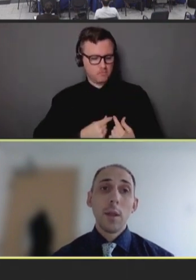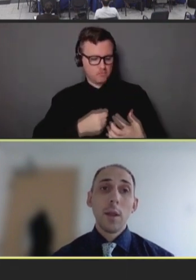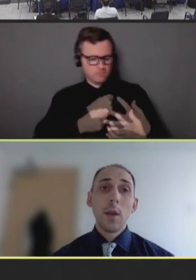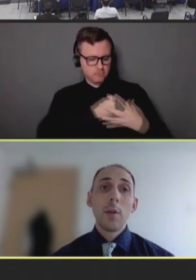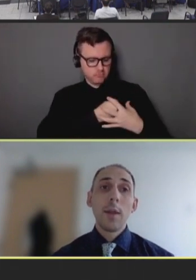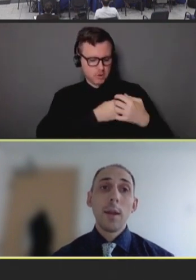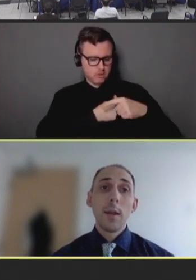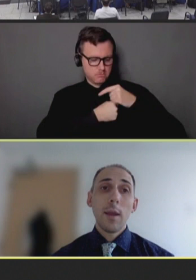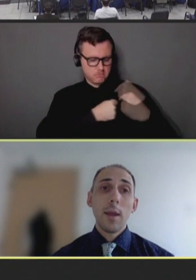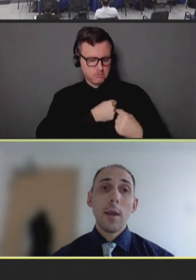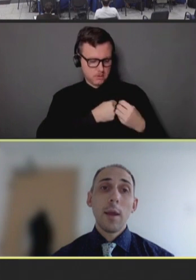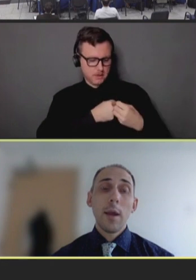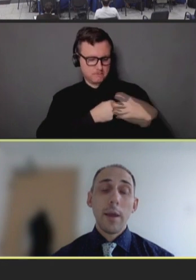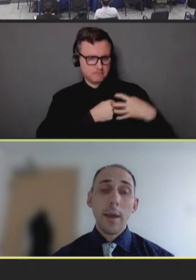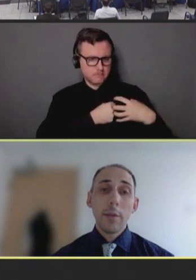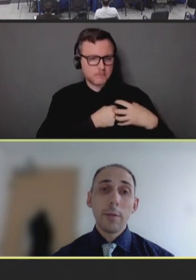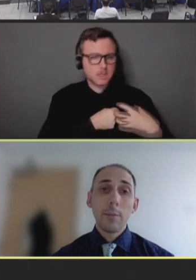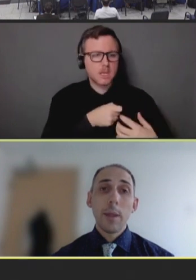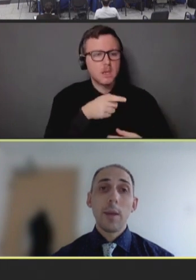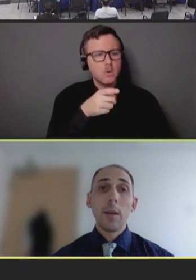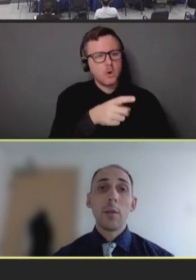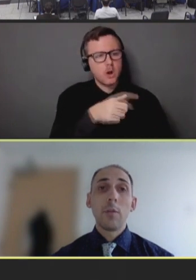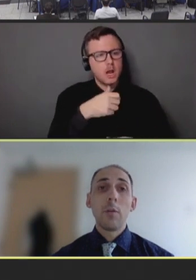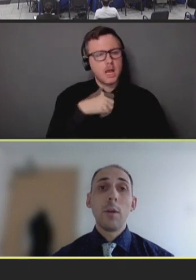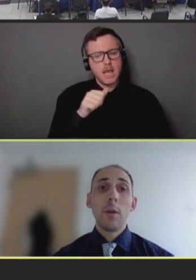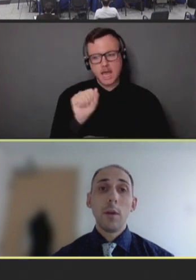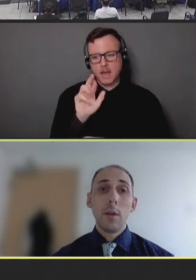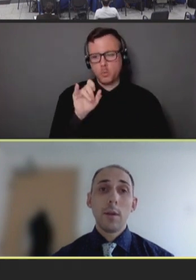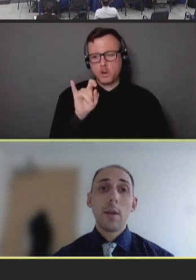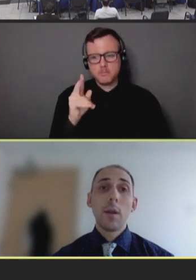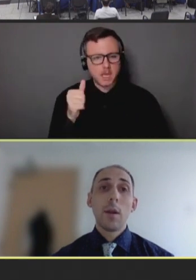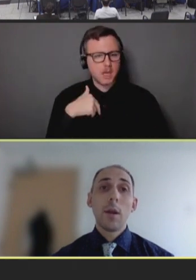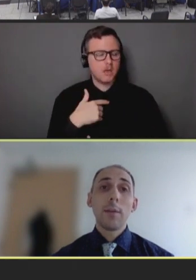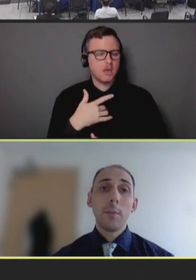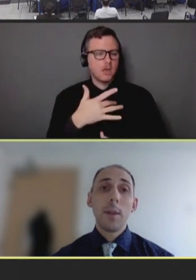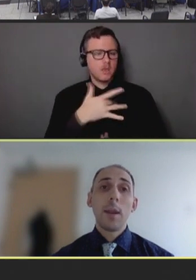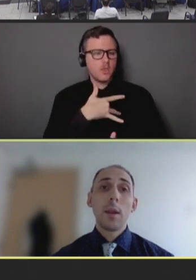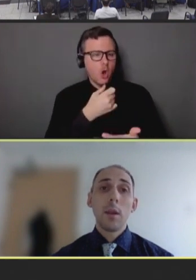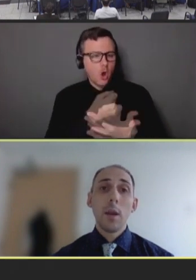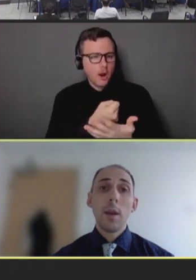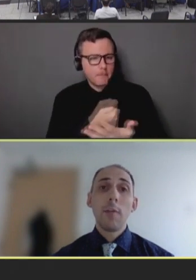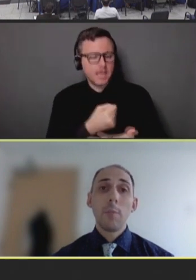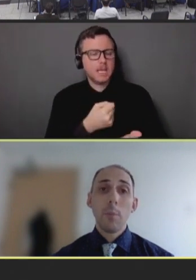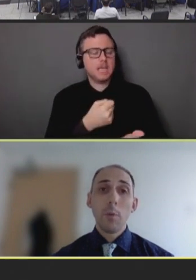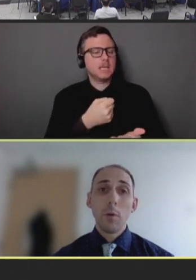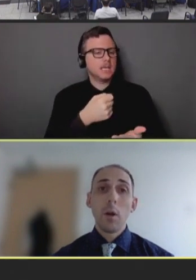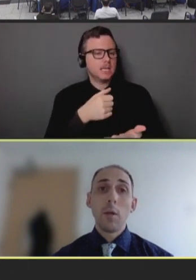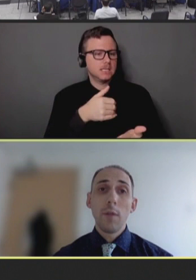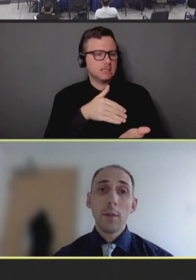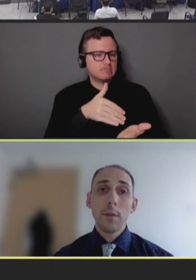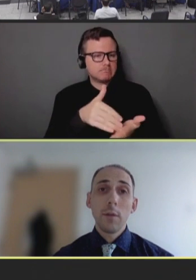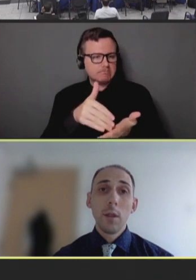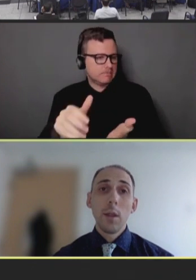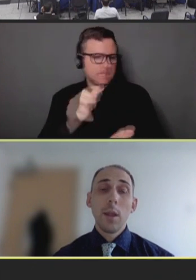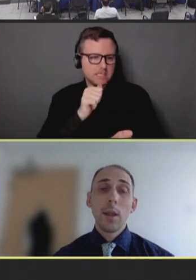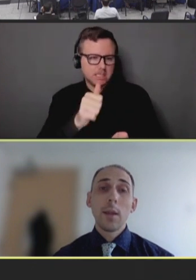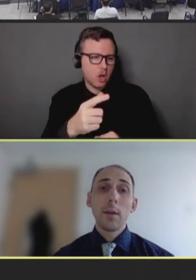And our data analysis plan included estimating non-naive per-protocol effect to conducting